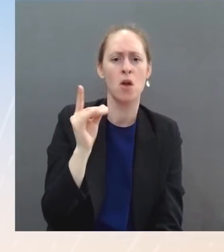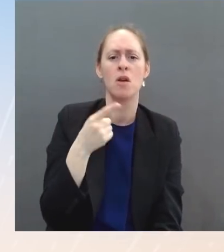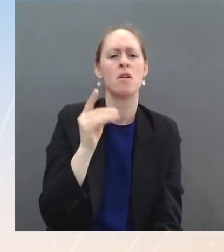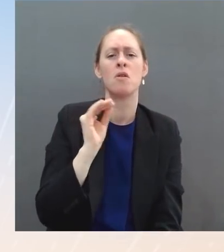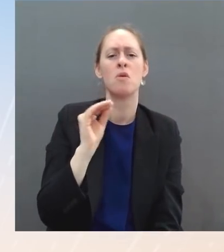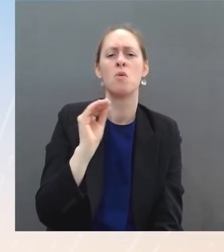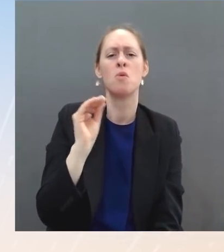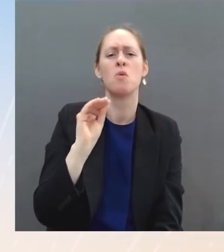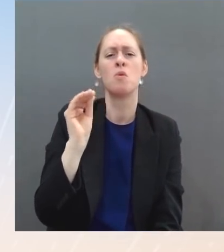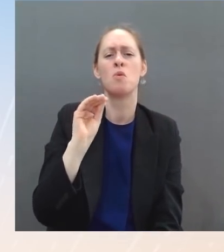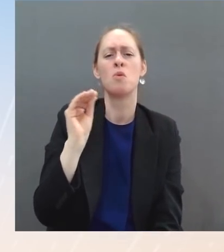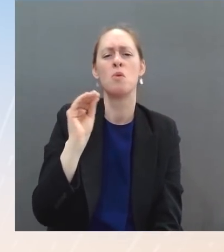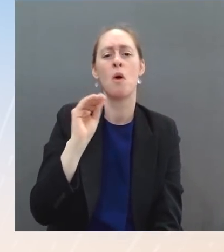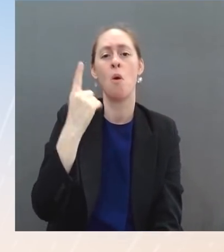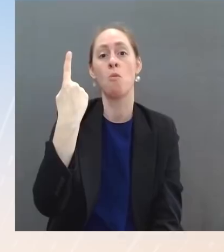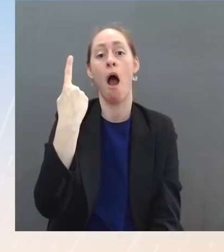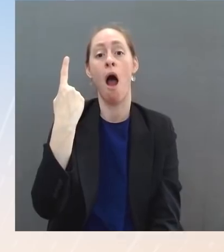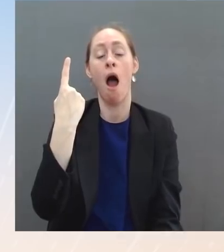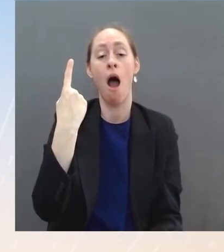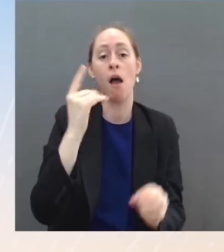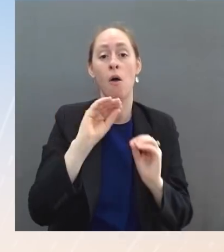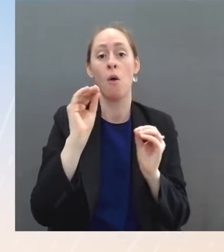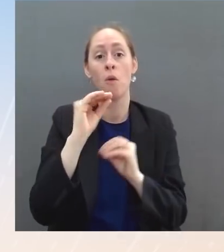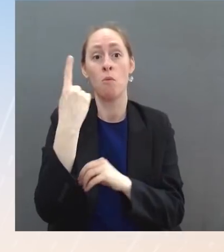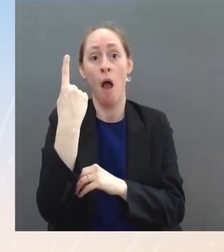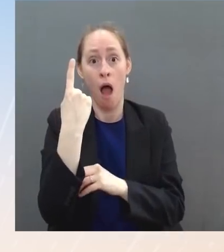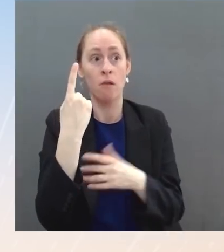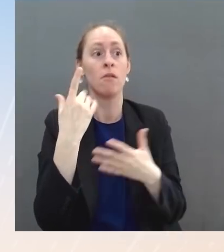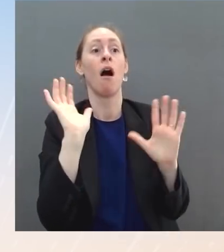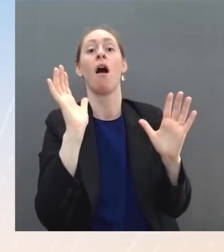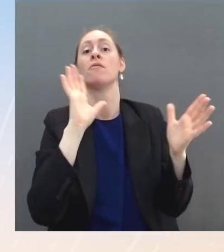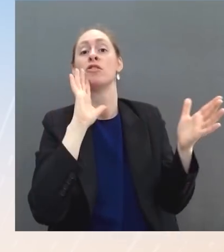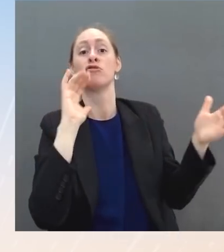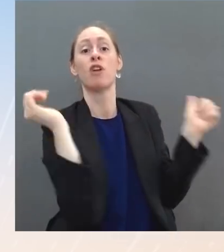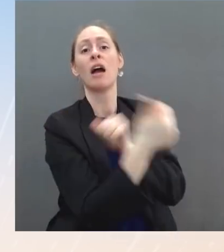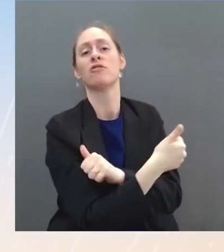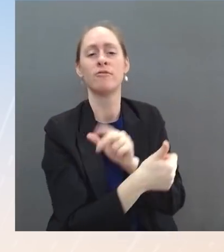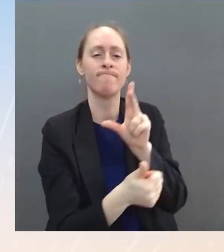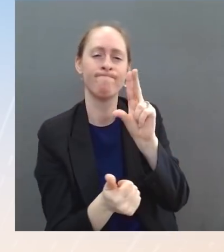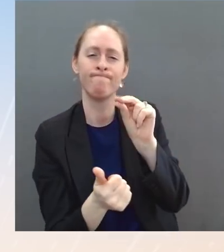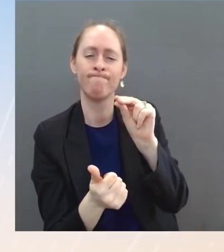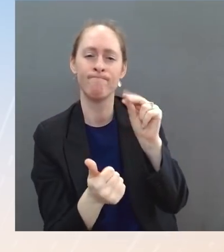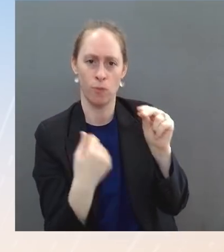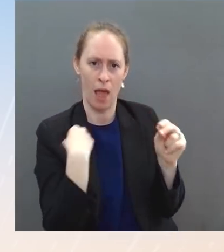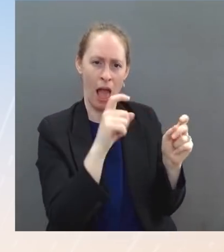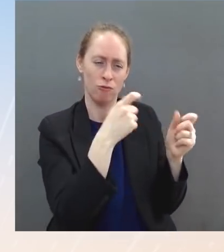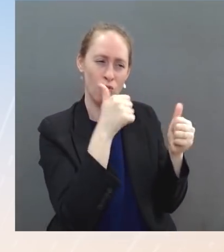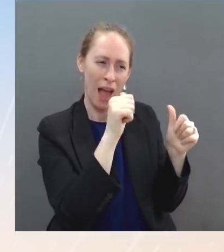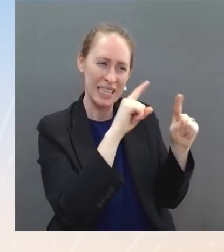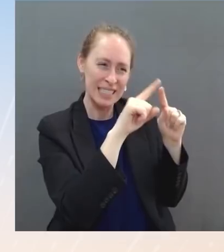These are just a range of pressure points, and we're going to lu- -- use all of them that we possibly can. The Press: What is the hope